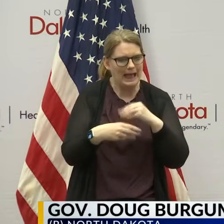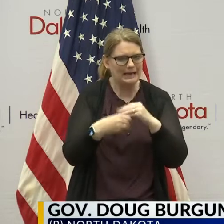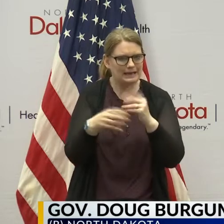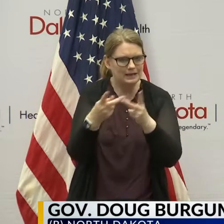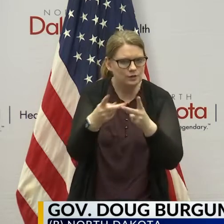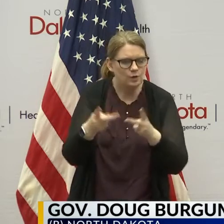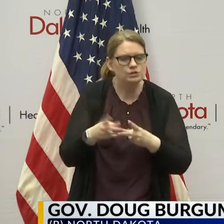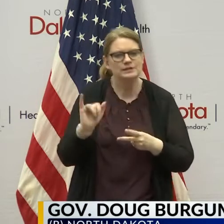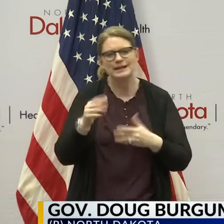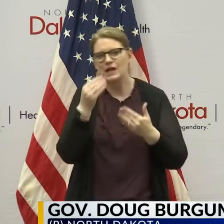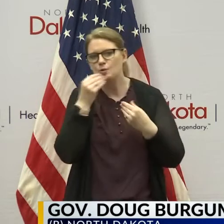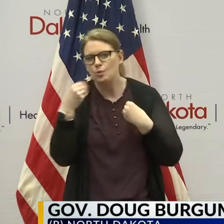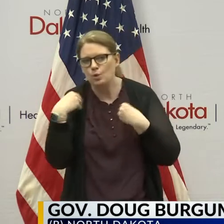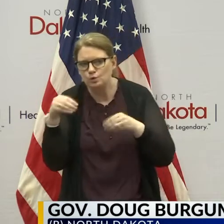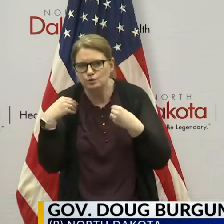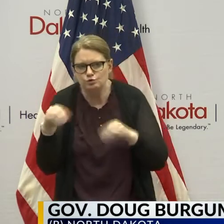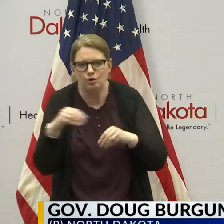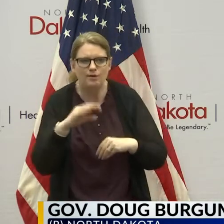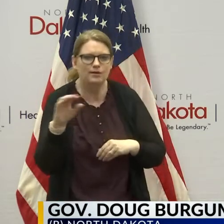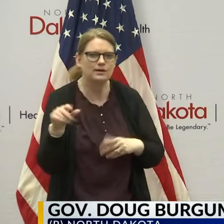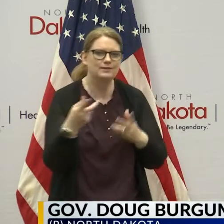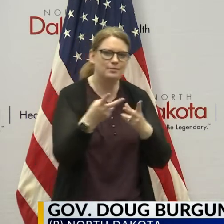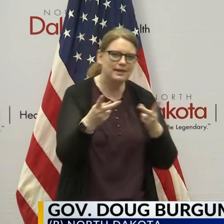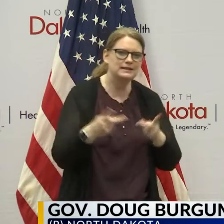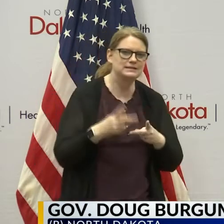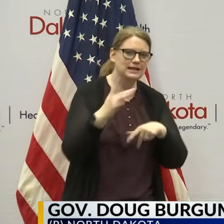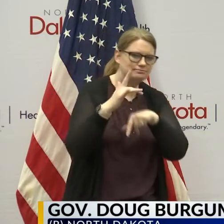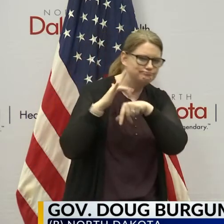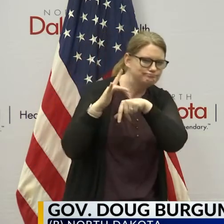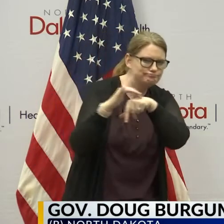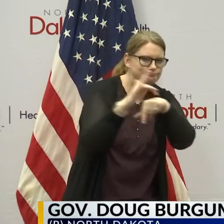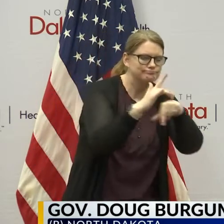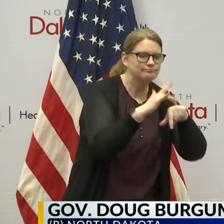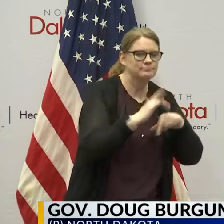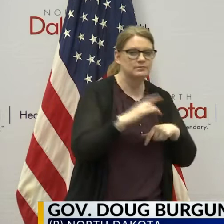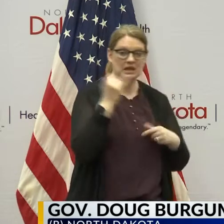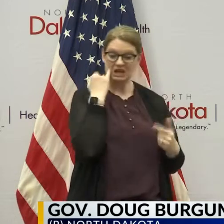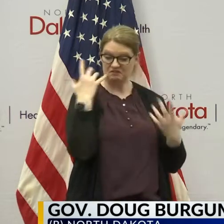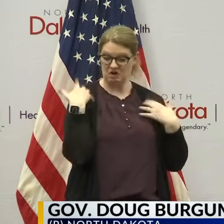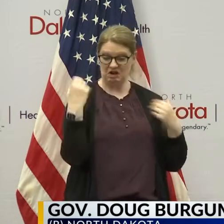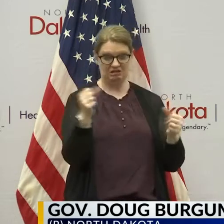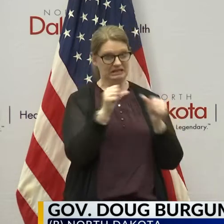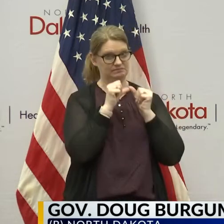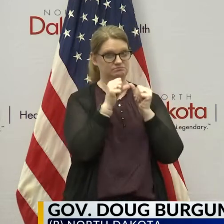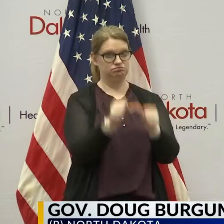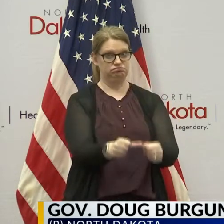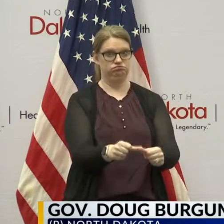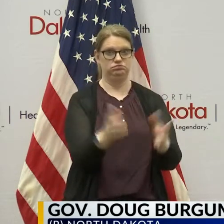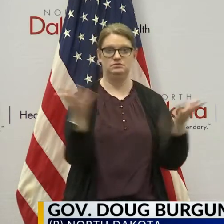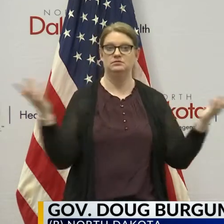AND DOWNLOADS THE APP AND THEN YOU CAN INTERACT, SELECT YOUR GEOGRAPHY, SELECT THE STATE OF NORTH DAKOTA INTERACT WITH THE MAP AND YOU CAN START ADDING LOCATIONS LIKE YOUR GROCERY